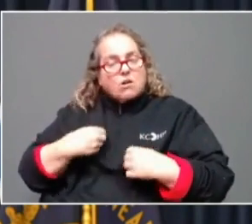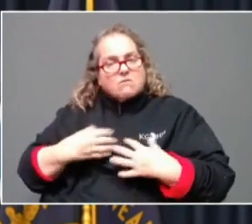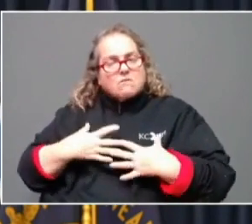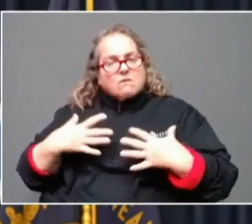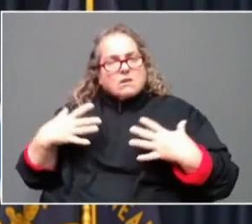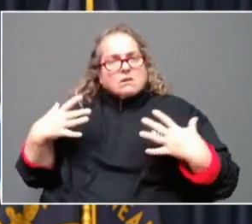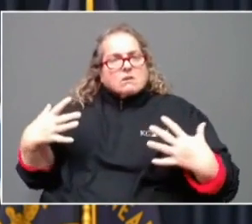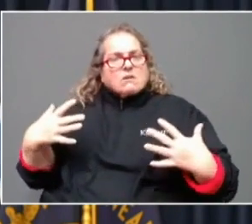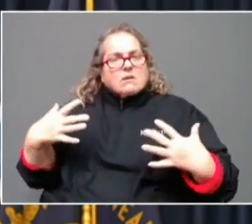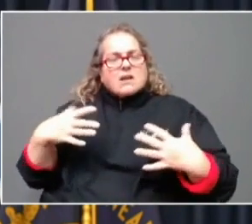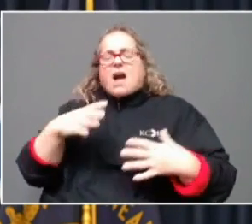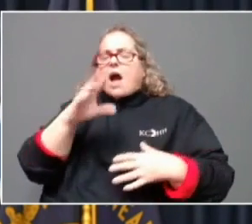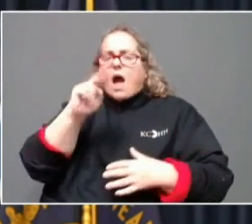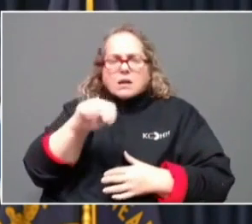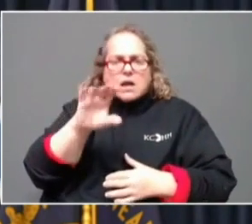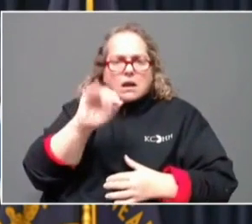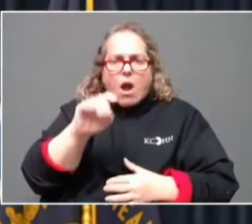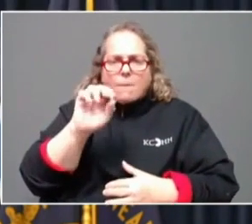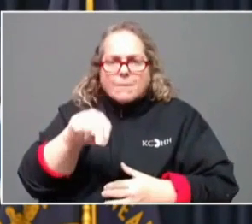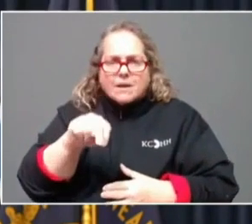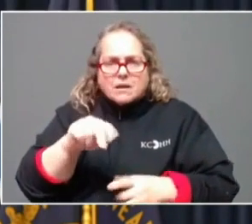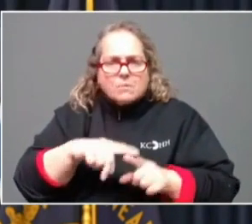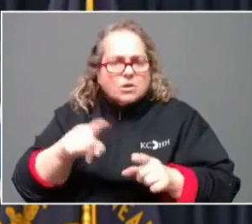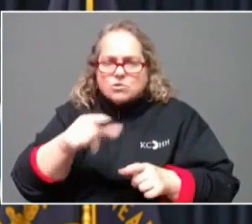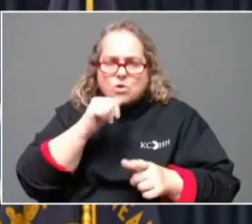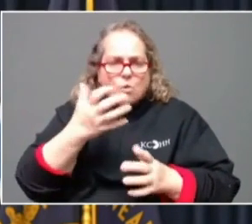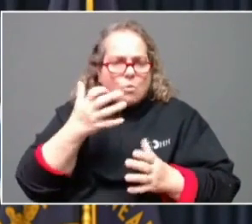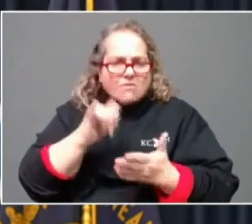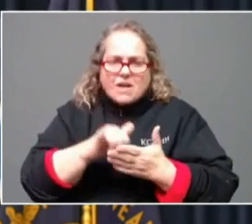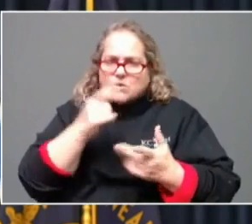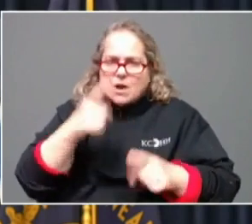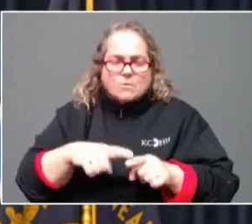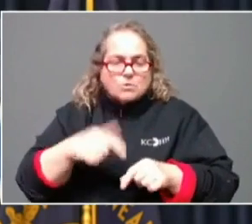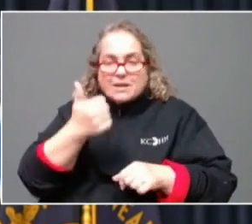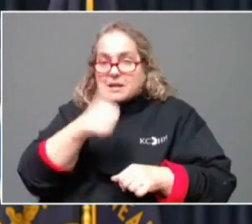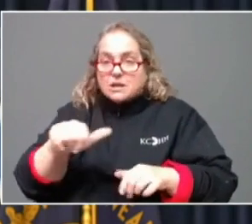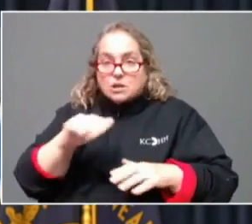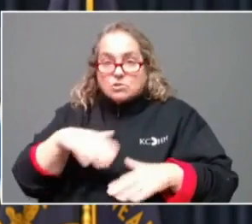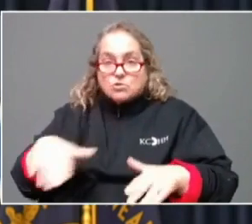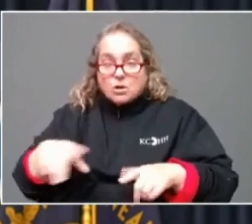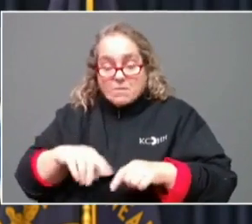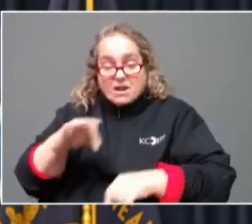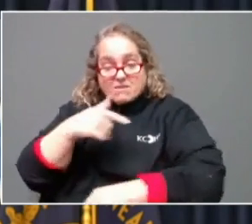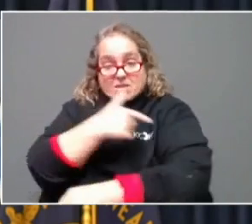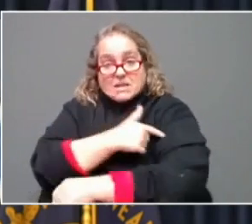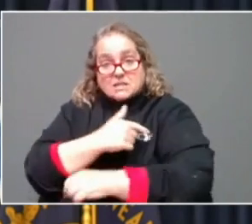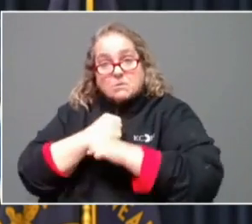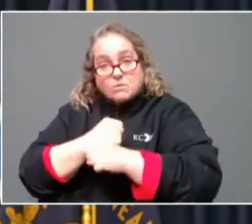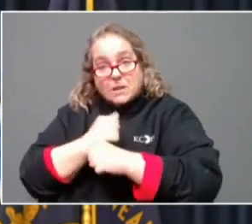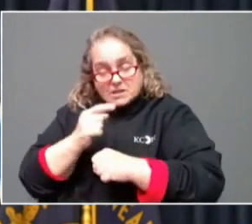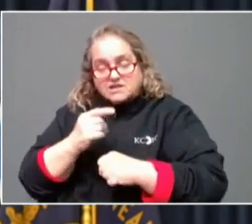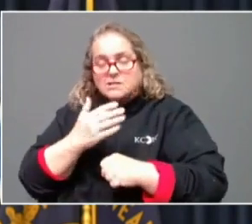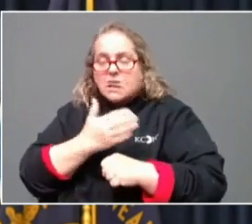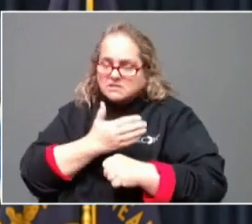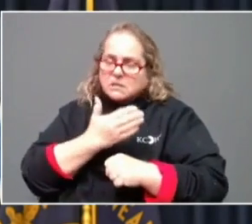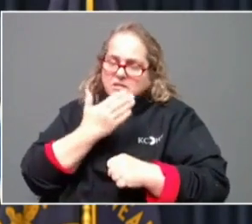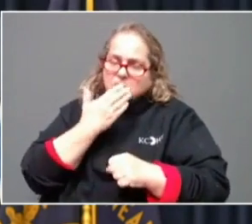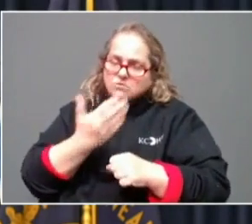want to have that happen to any child. And if the vaccines prevent it, it's well worth getting the vaccine. So please talk with your personal